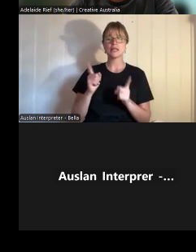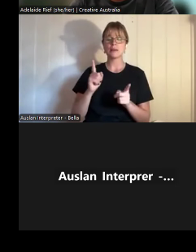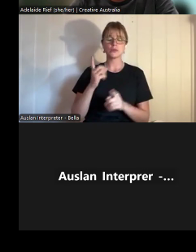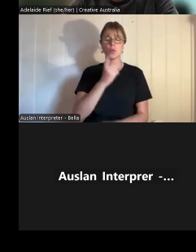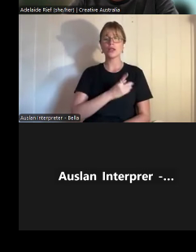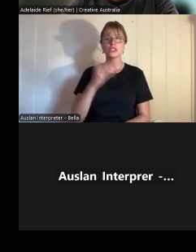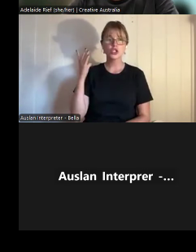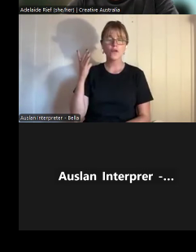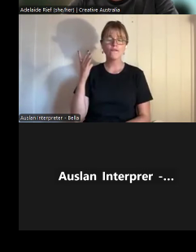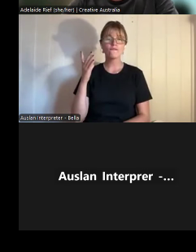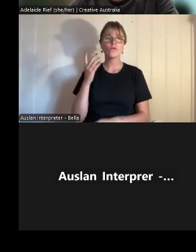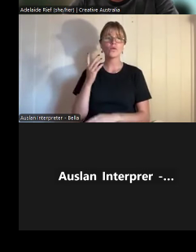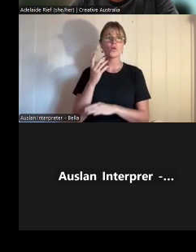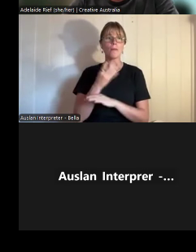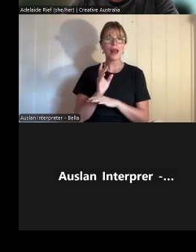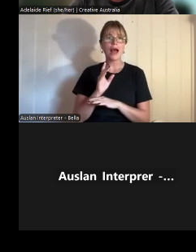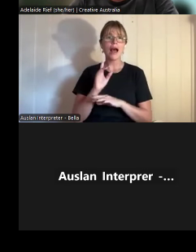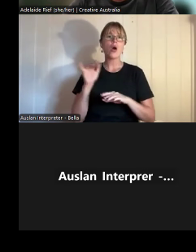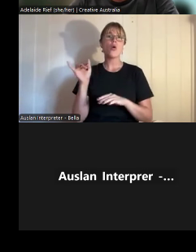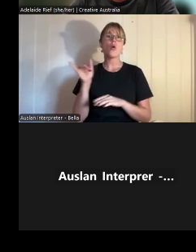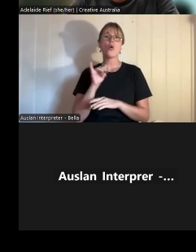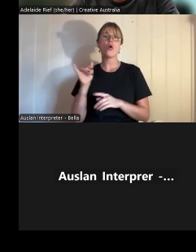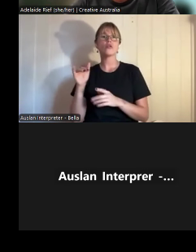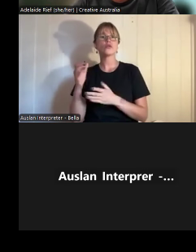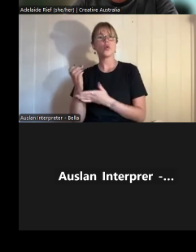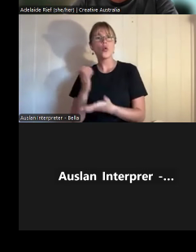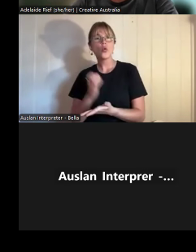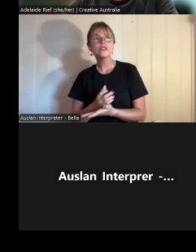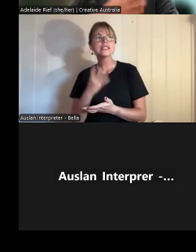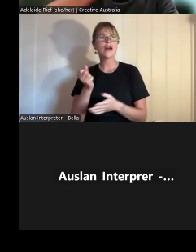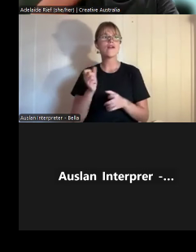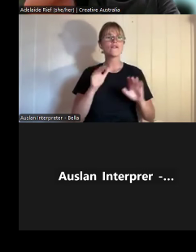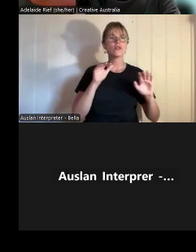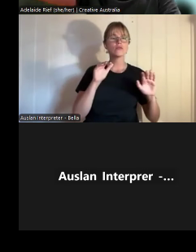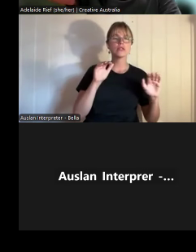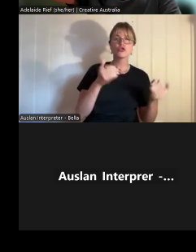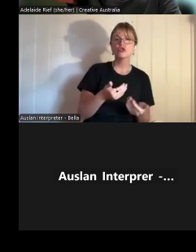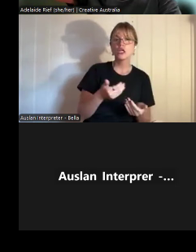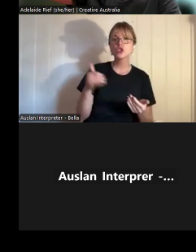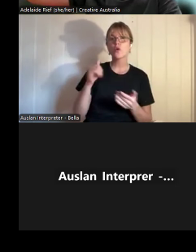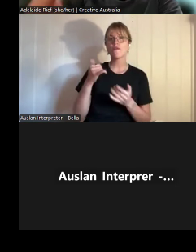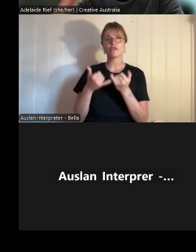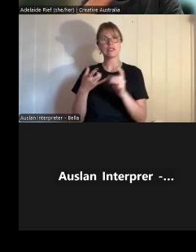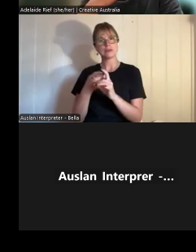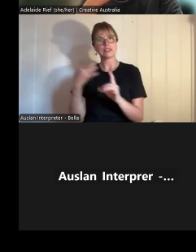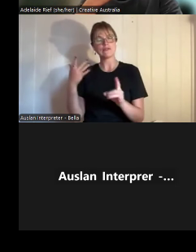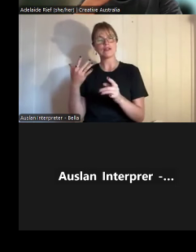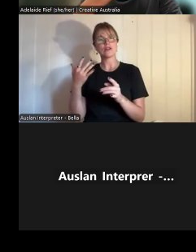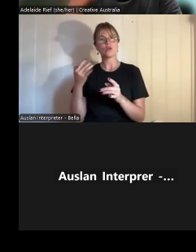courses with content that is introductory through to specific and very advanced. They